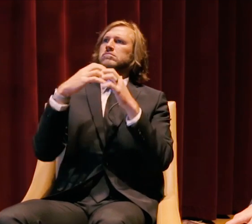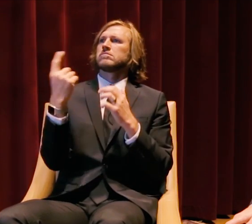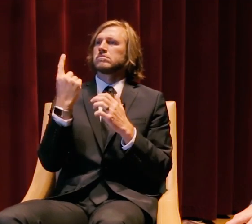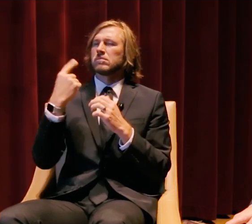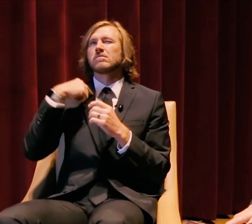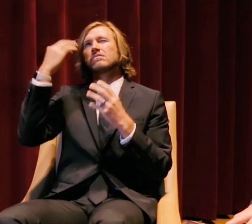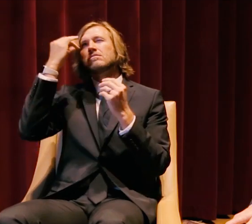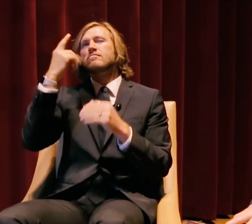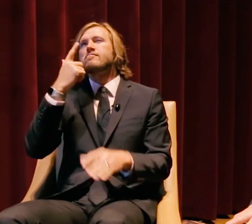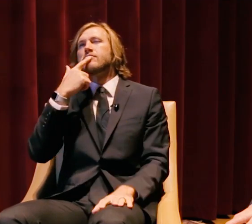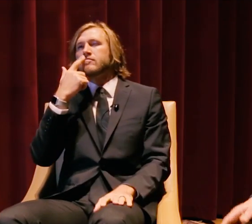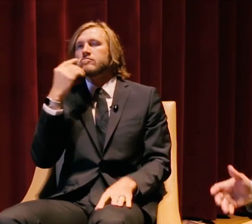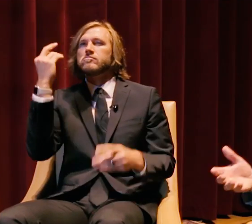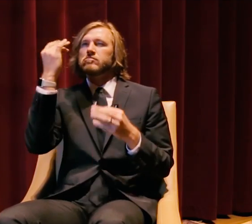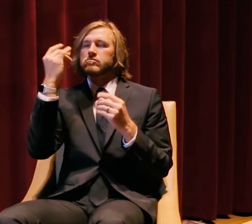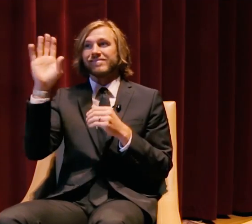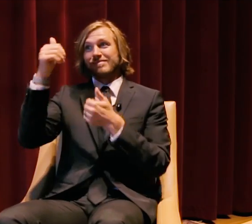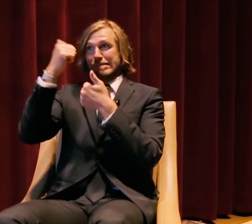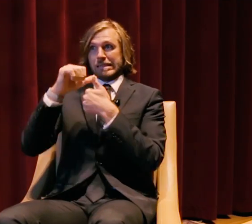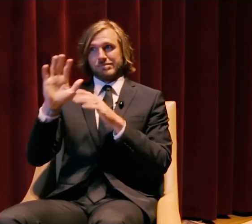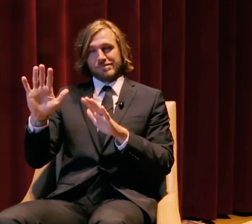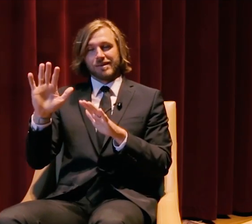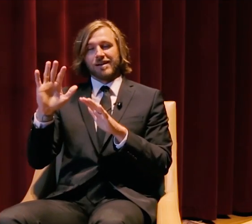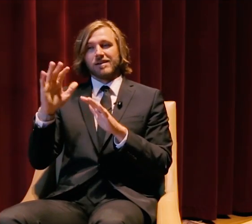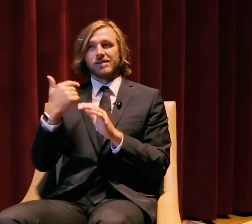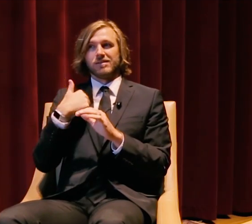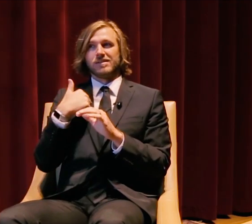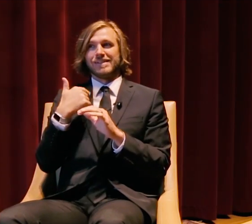And I began thinking about it. And, so, remember, I'm starting, I started my,